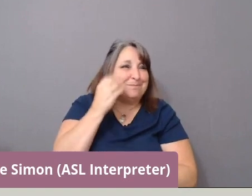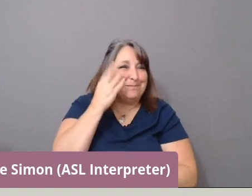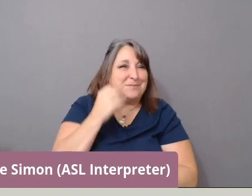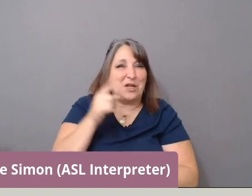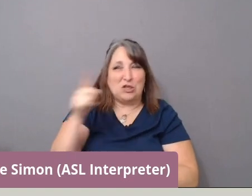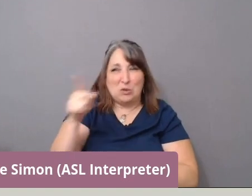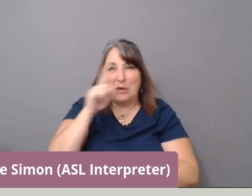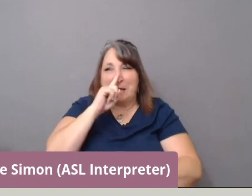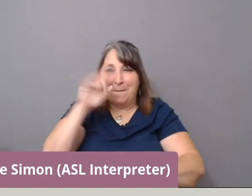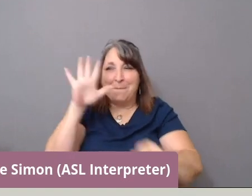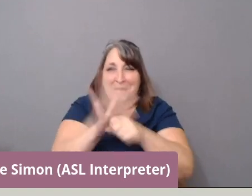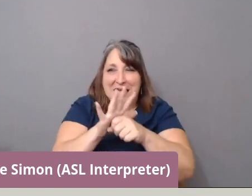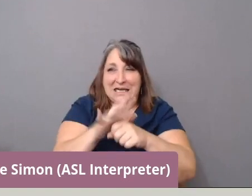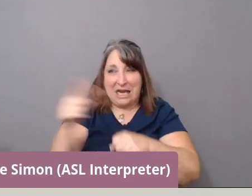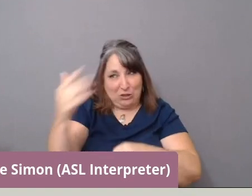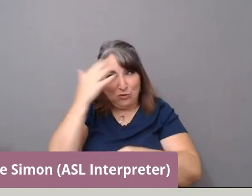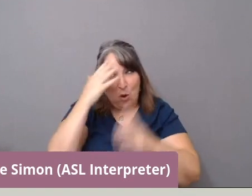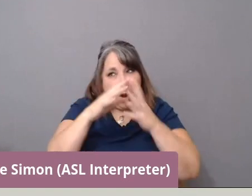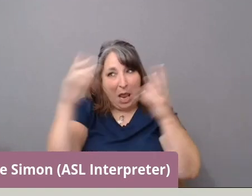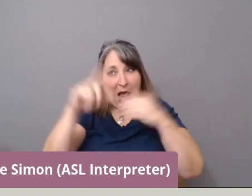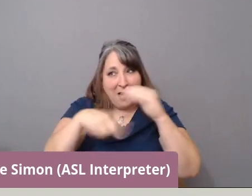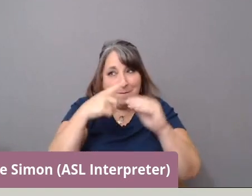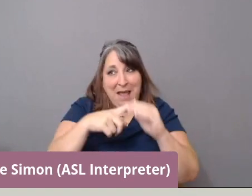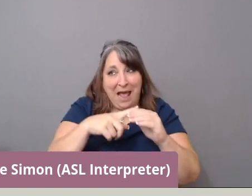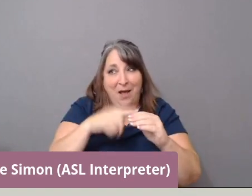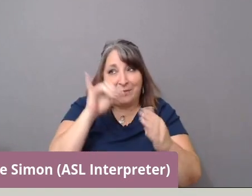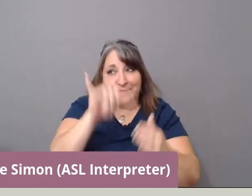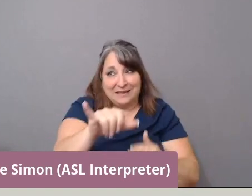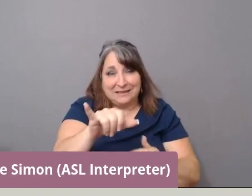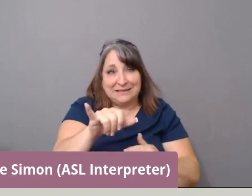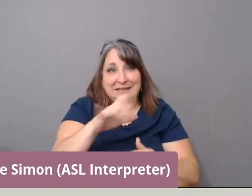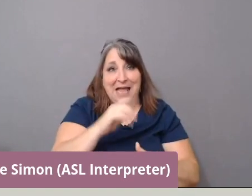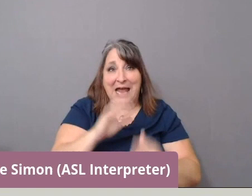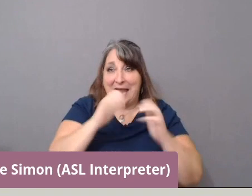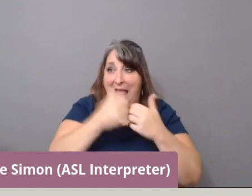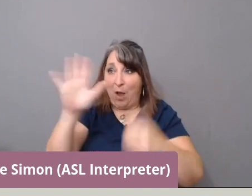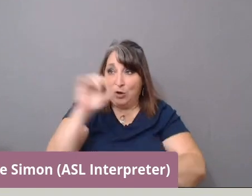You know, you know so much about this and also how your work is changing and influencing